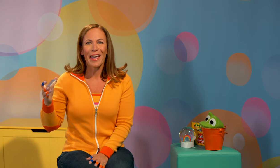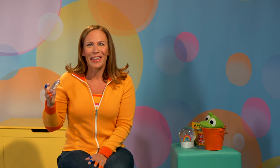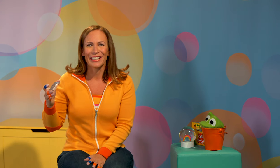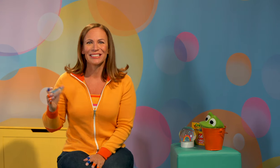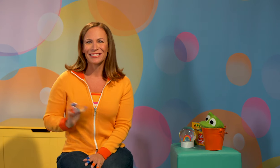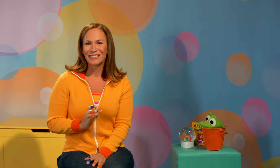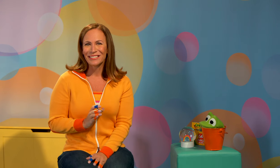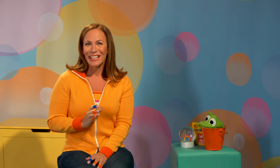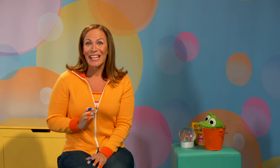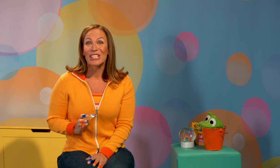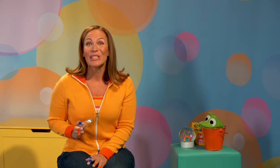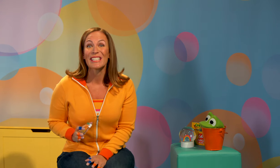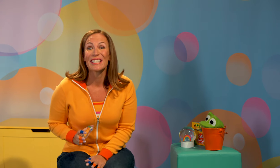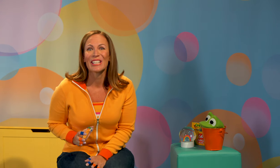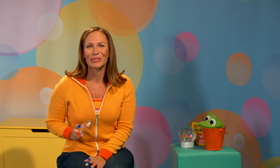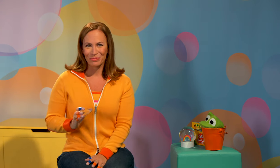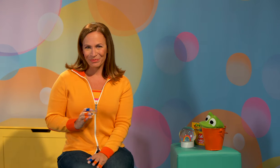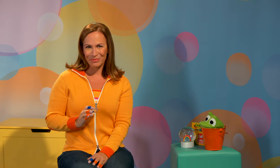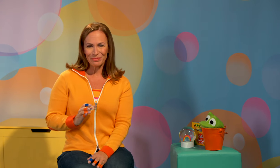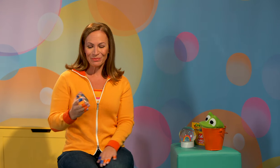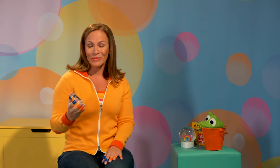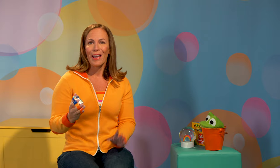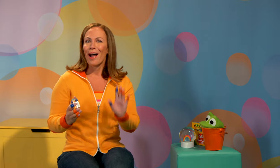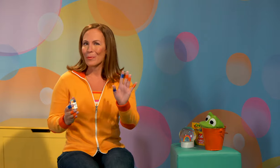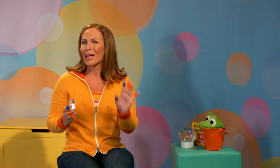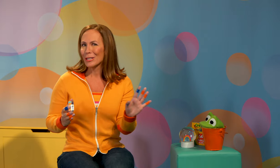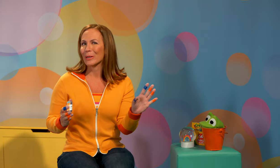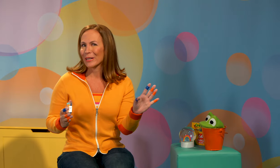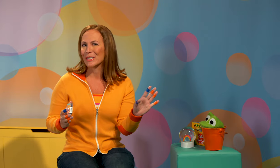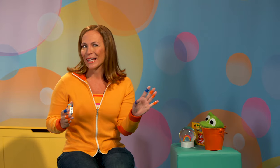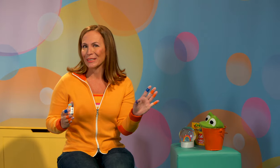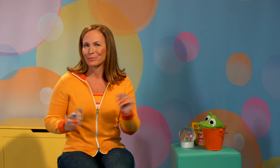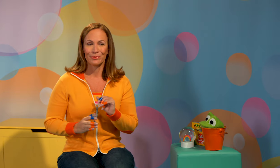Rachel: Hi there. It's good to see you. I'm glad you are here today.